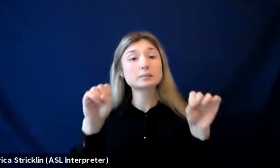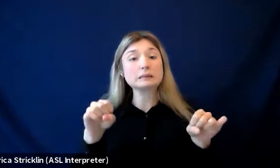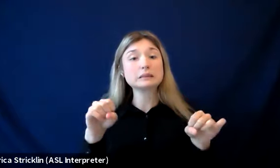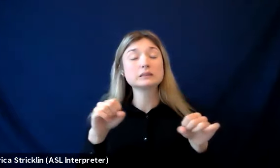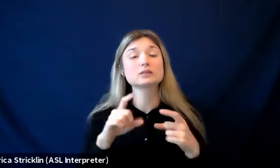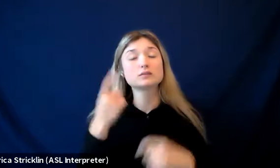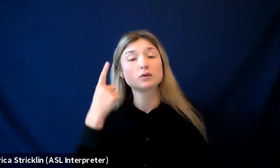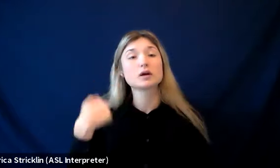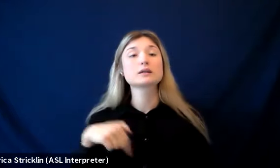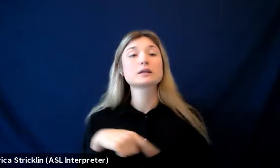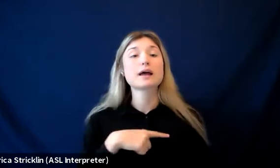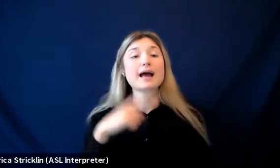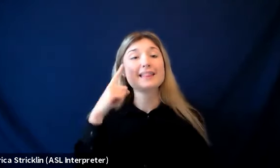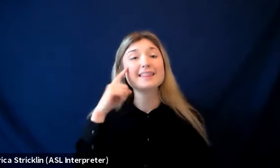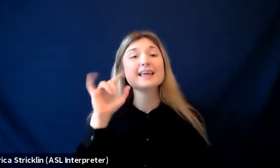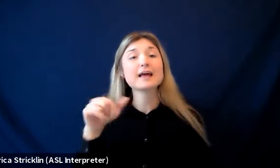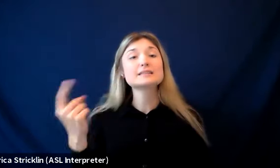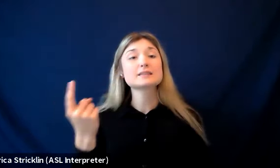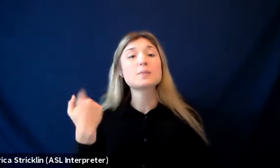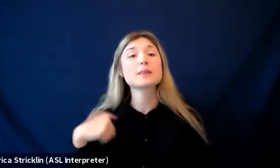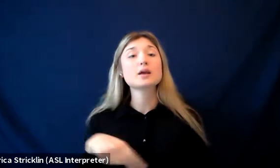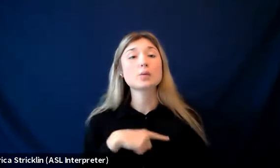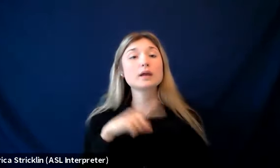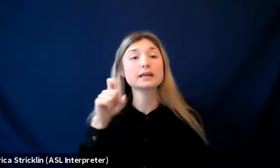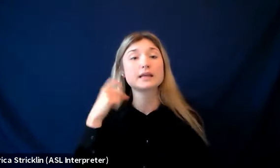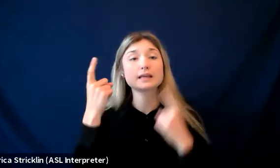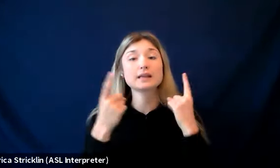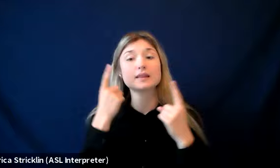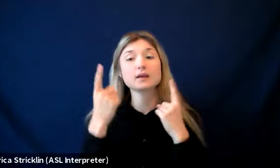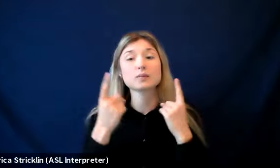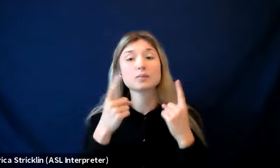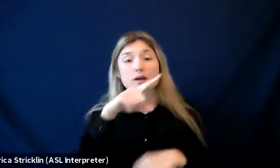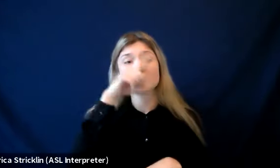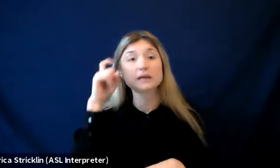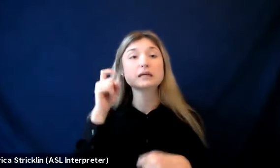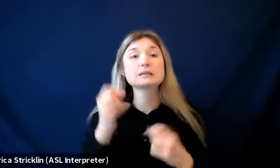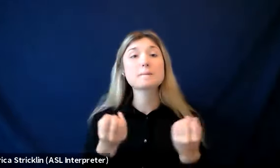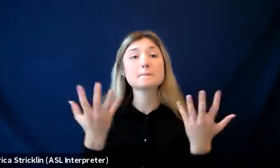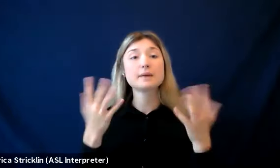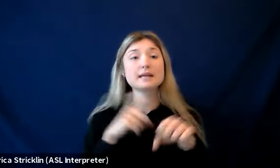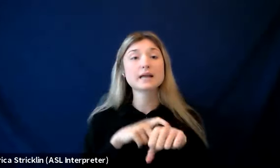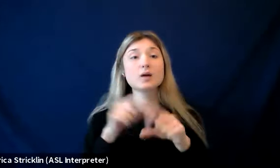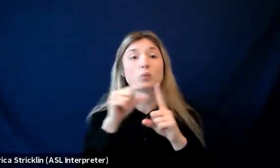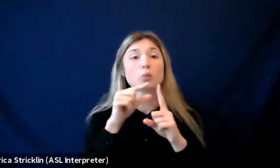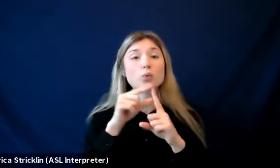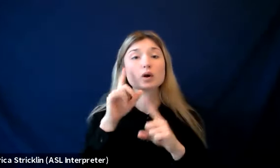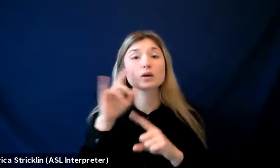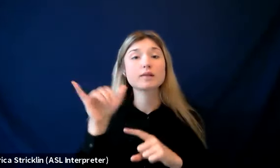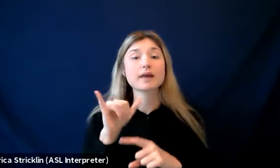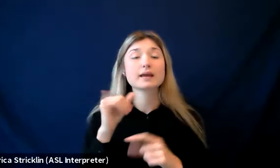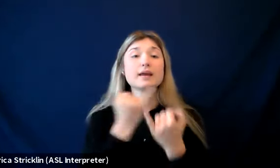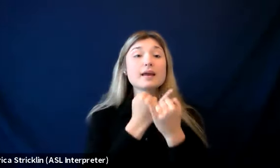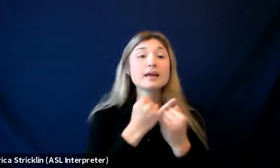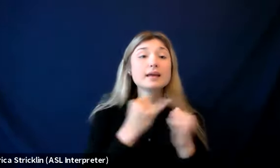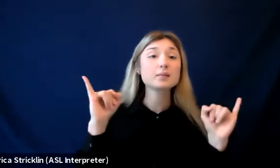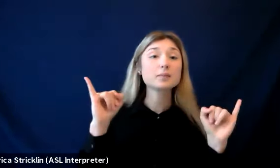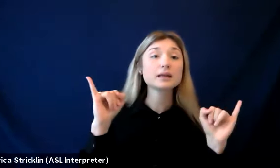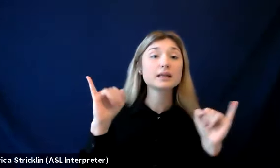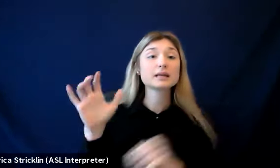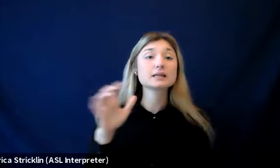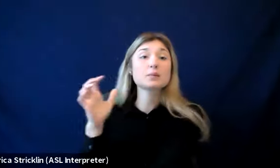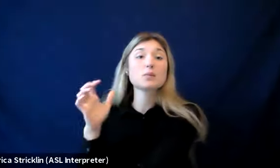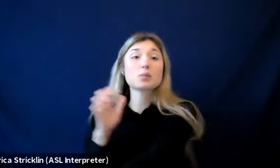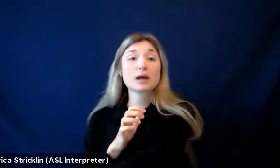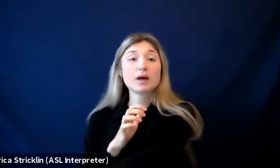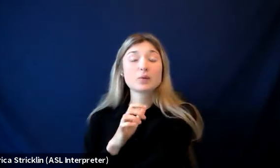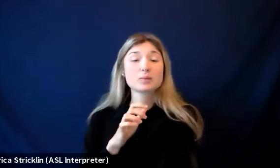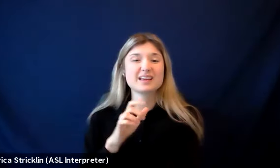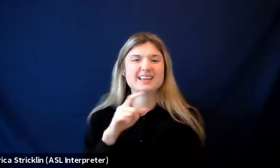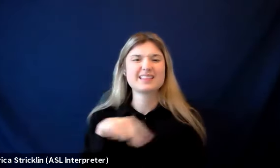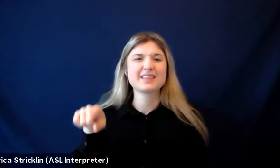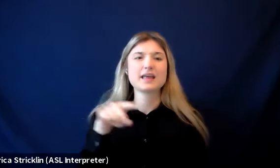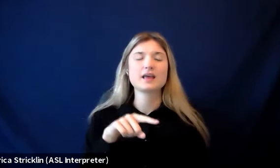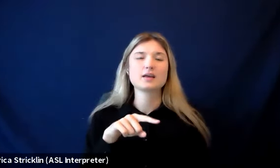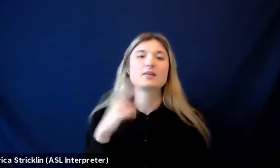And I think that's something that we all need to think about because a lot of times, words like independence and empowerment, they kind of get thrown around a lot.